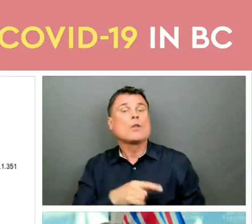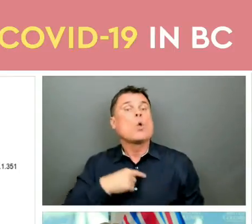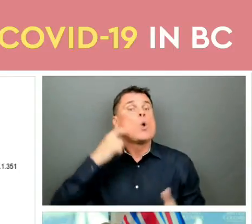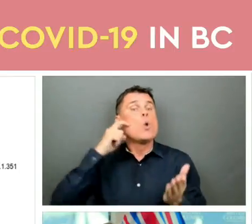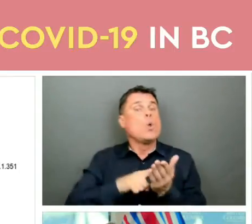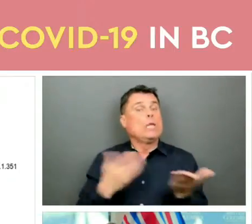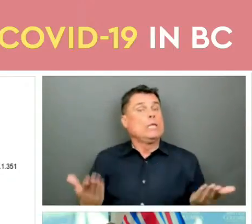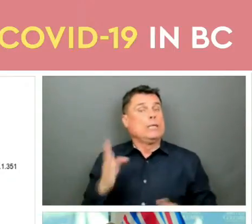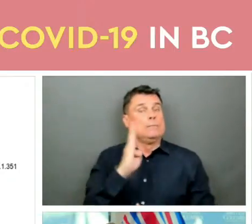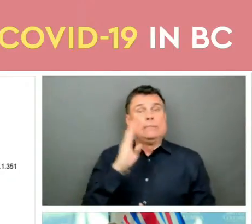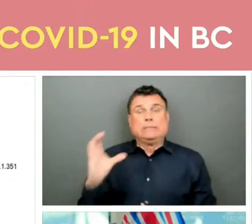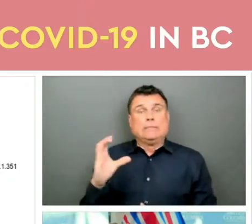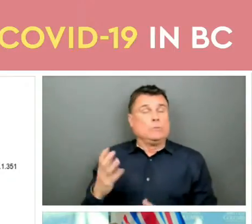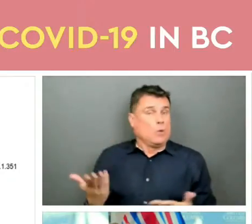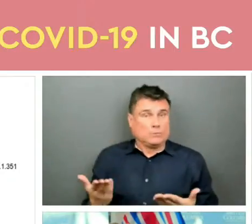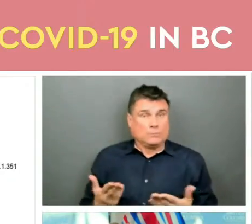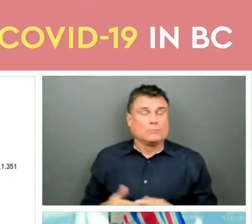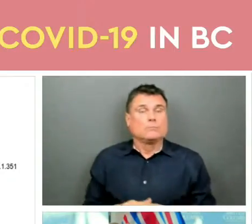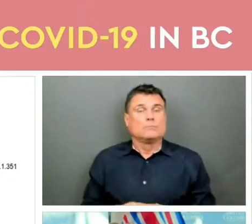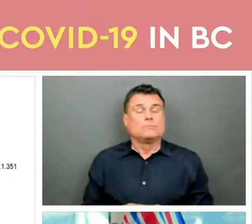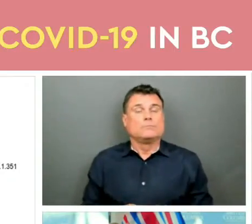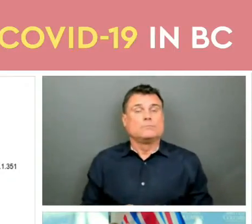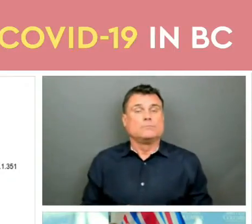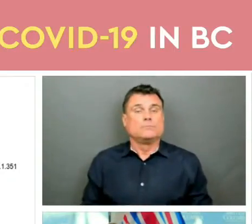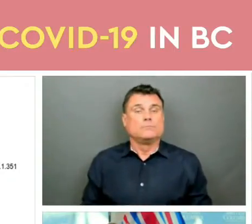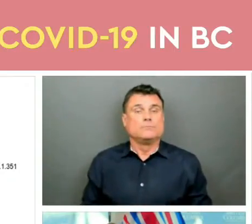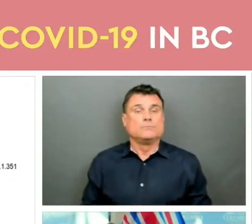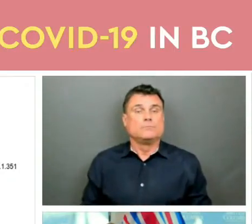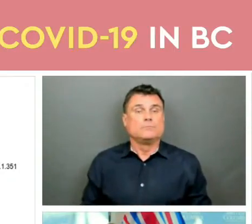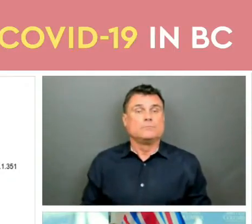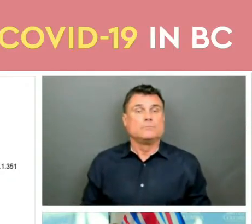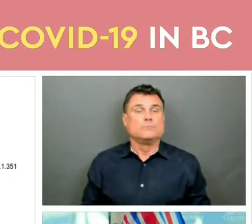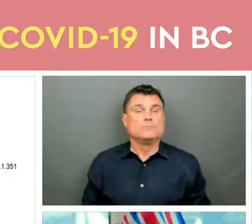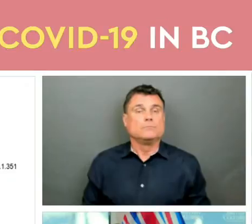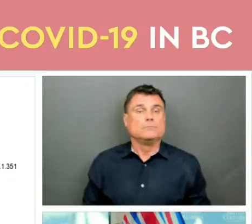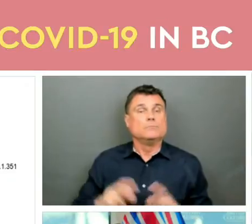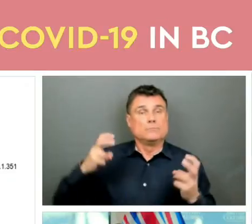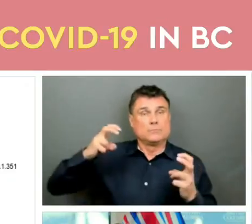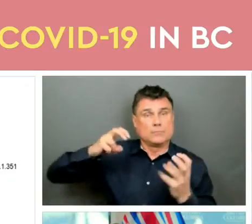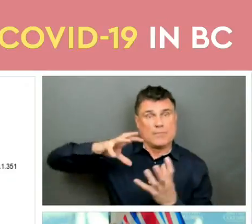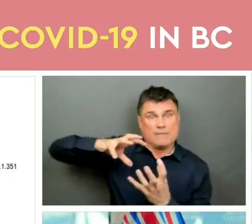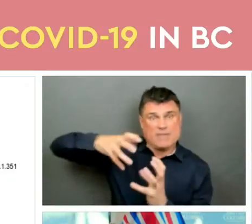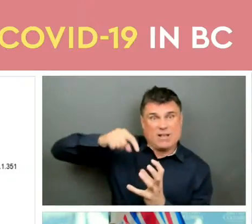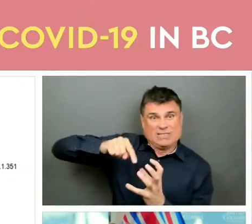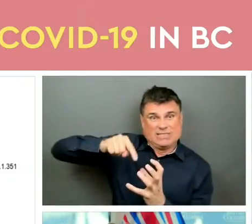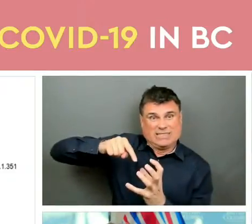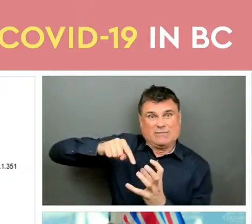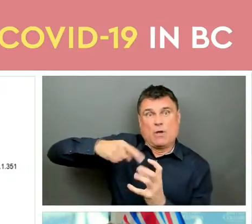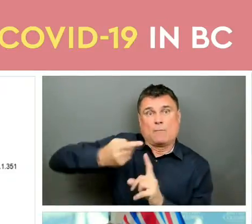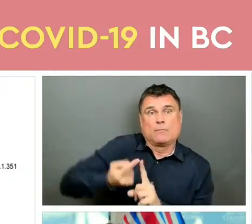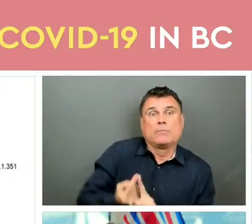the series of strains that we saw from last summer until early this year, and you can